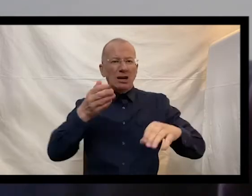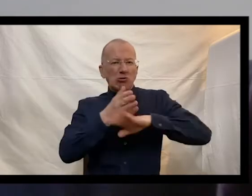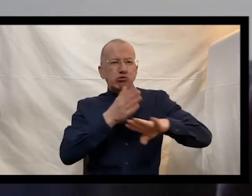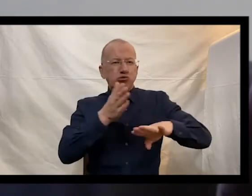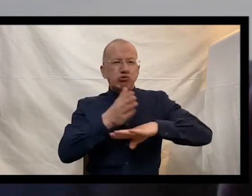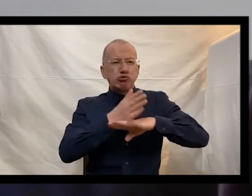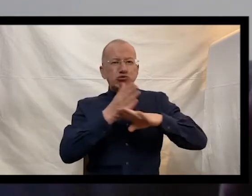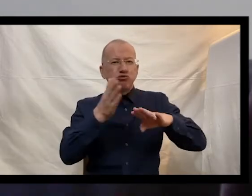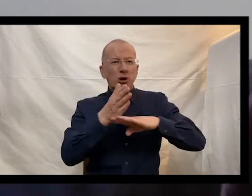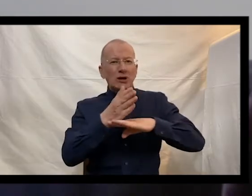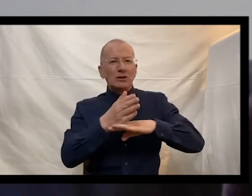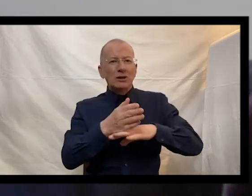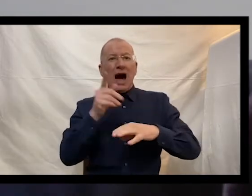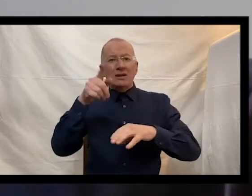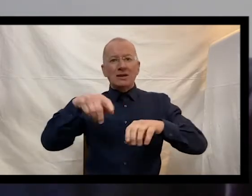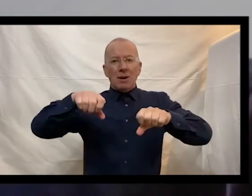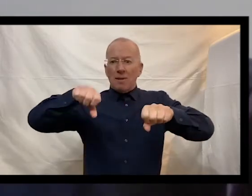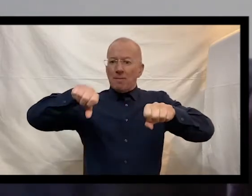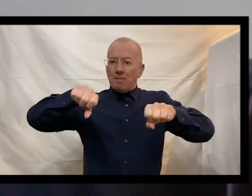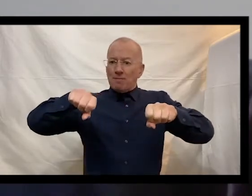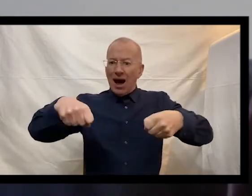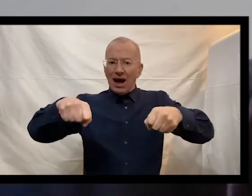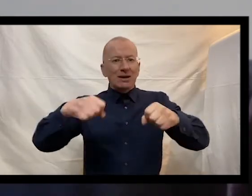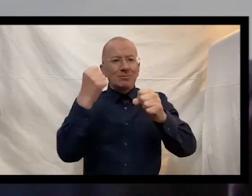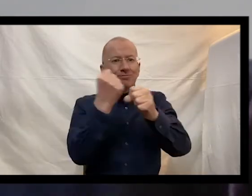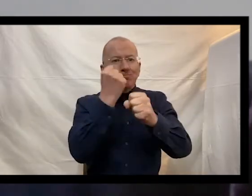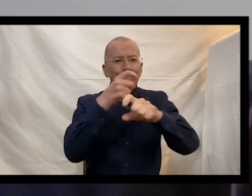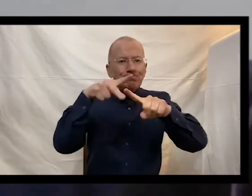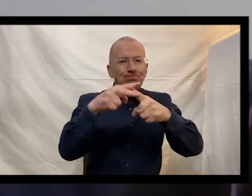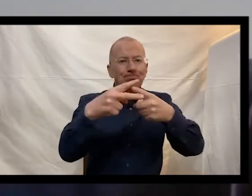And raced and raced Rebuilding those bikes